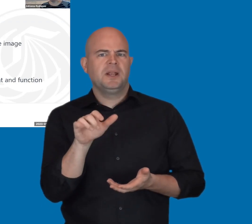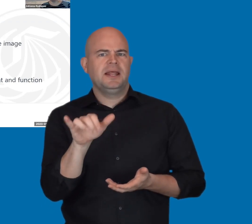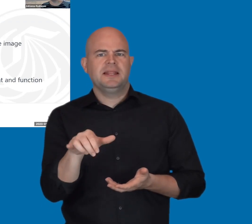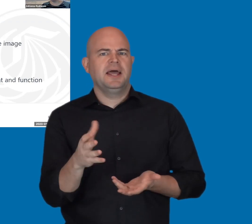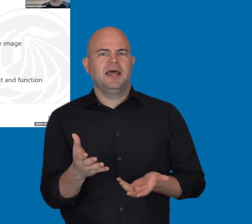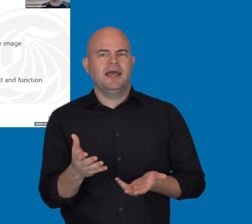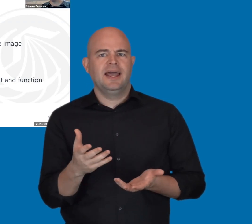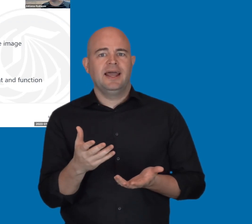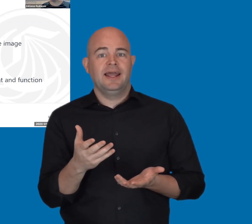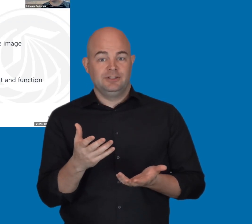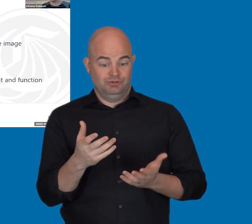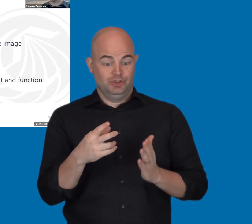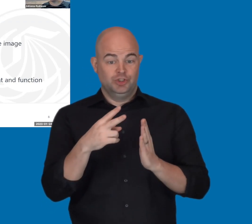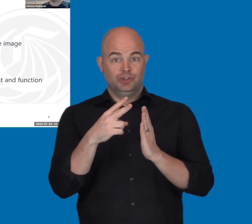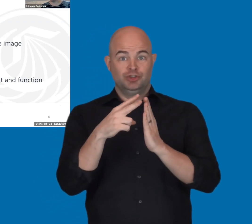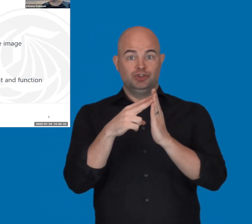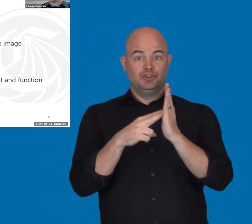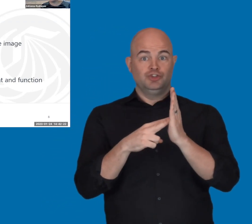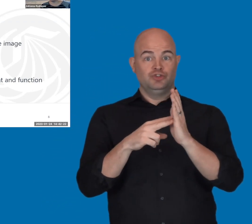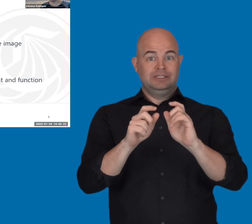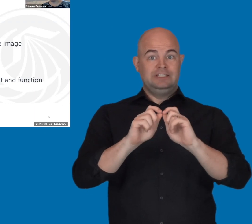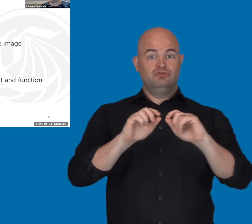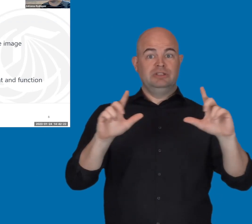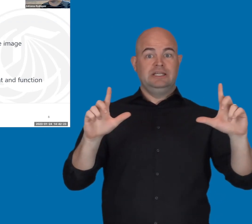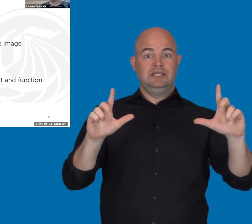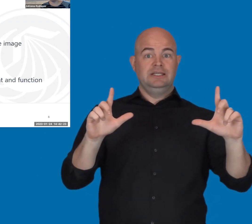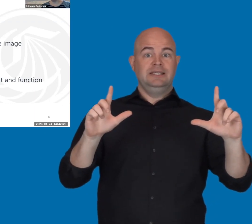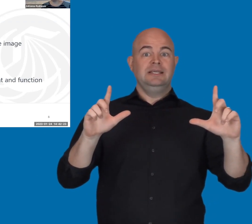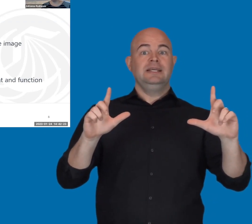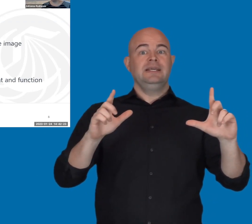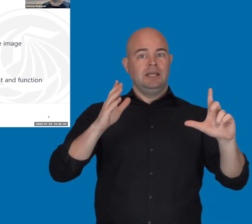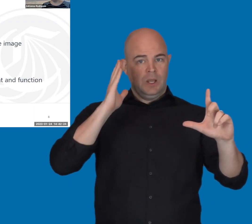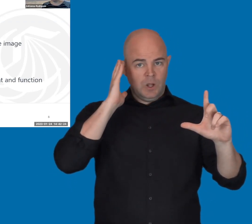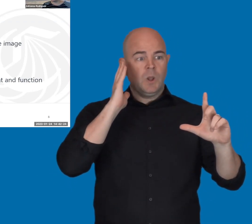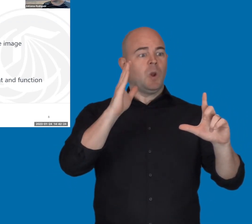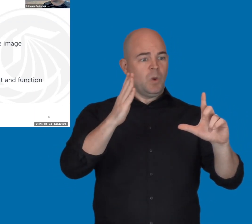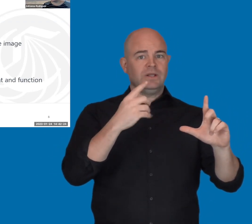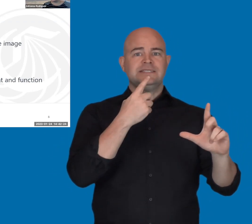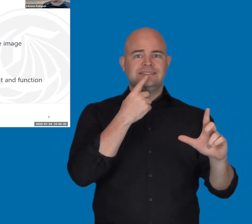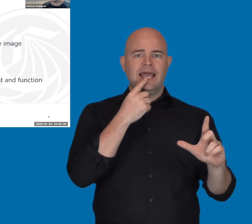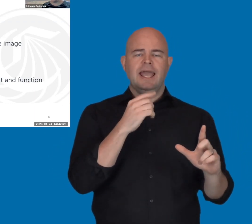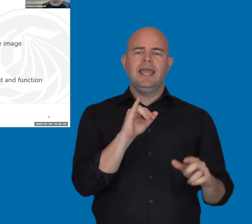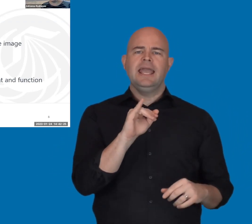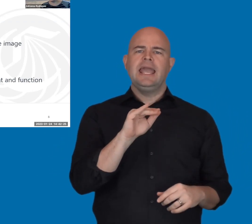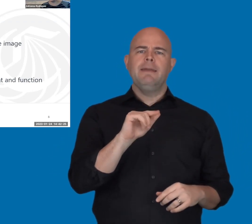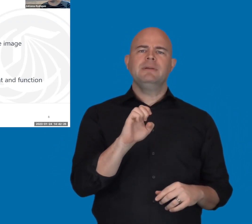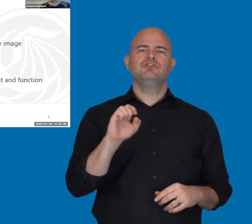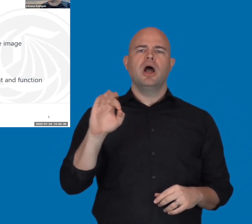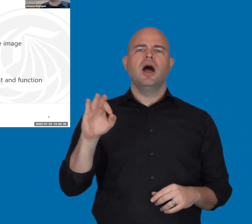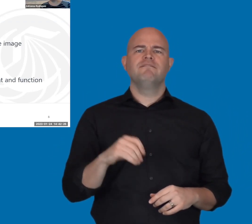when a screen reader comes upon an image it will say 'image of." So, if you've included "image of" in your alt-text,